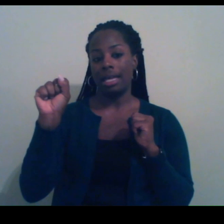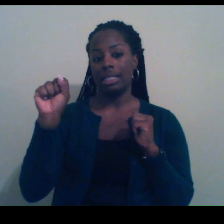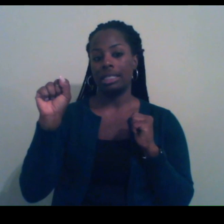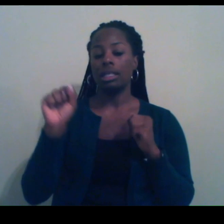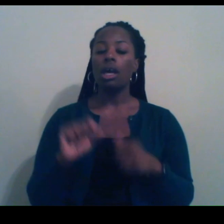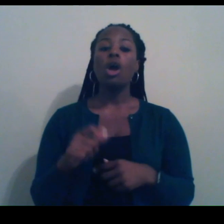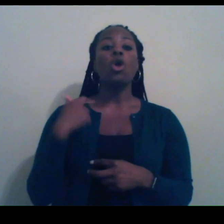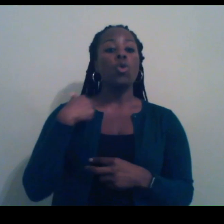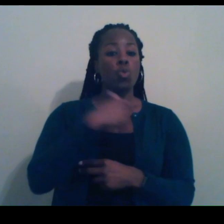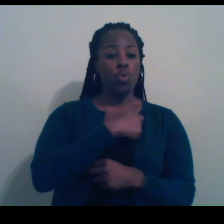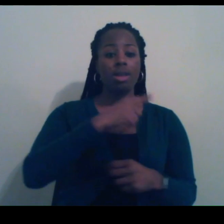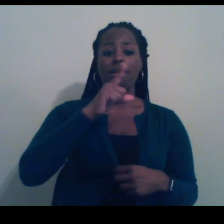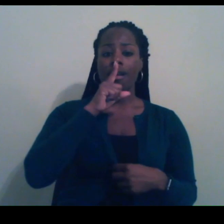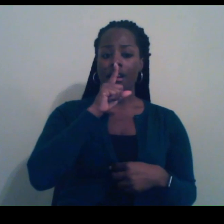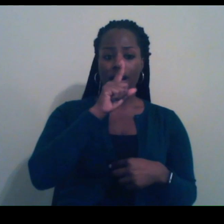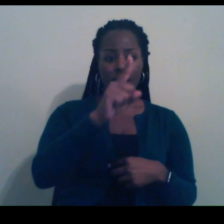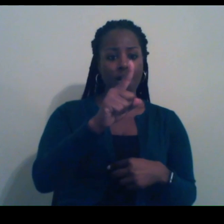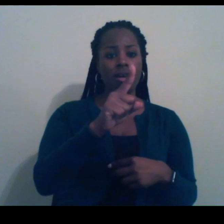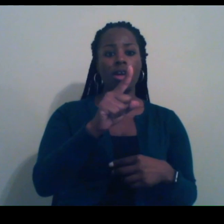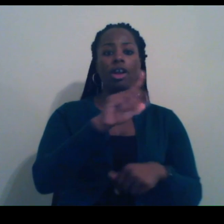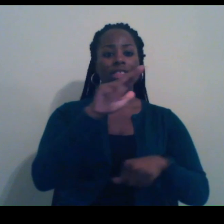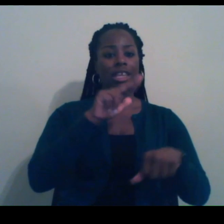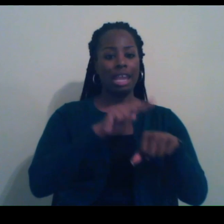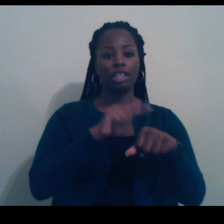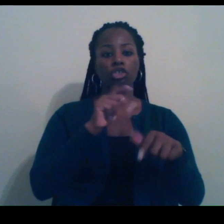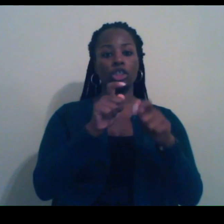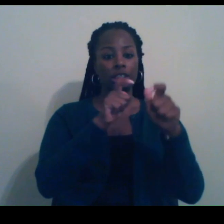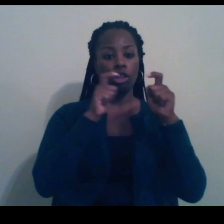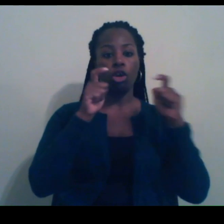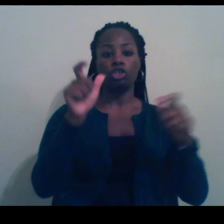nation's largest insurer covering over a hundred and thirty million Americans